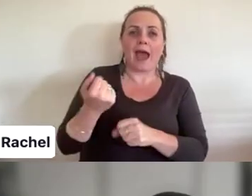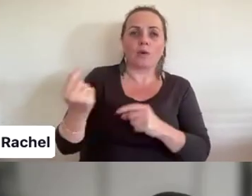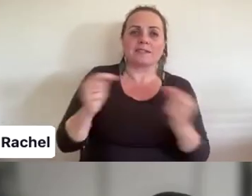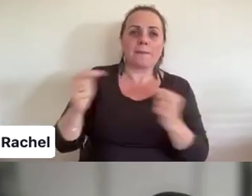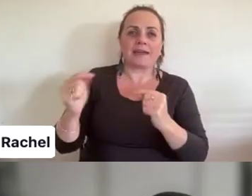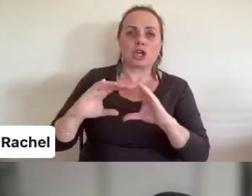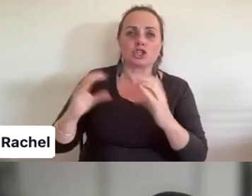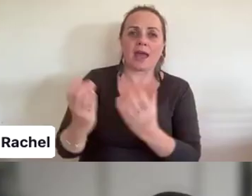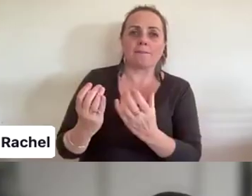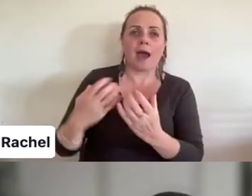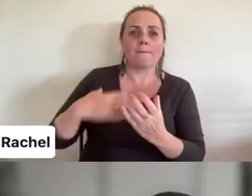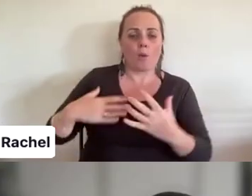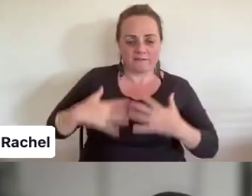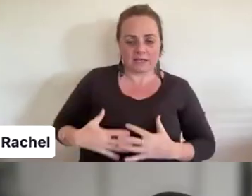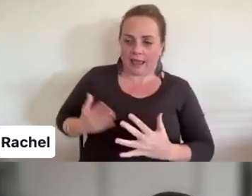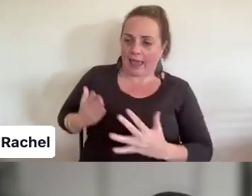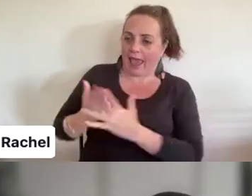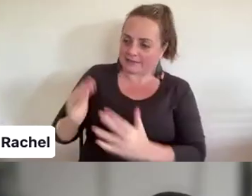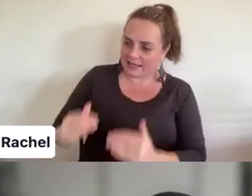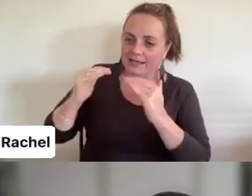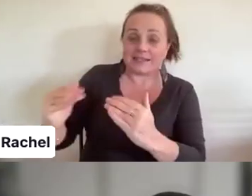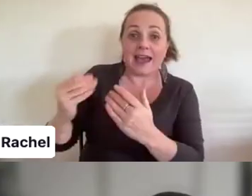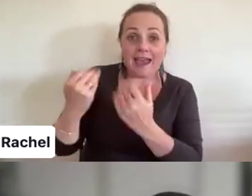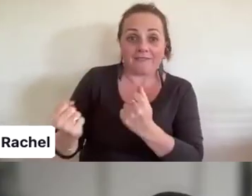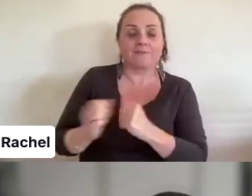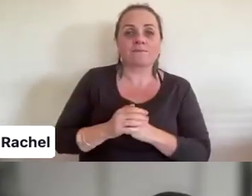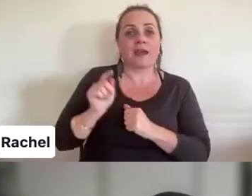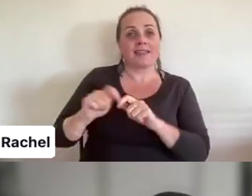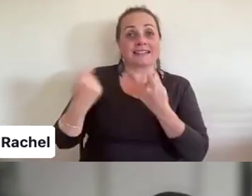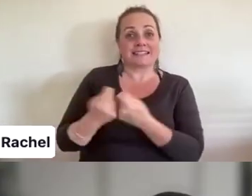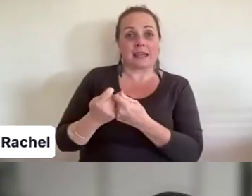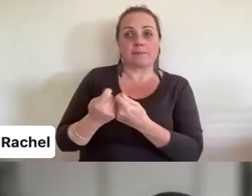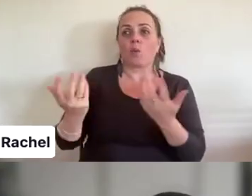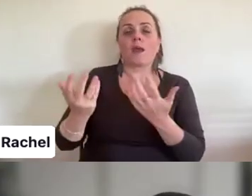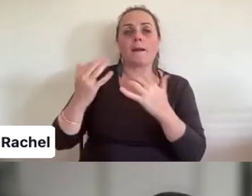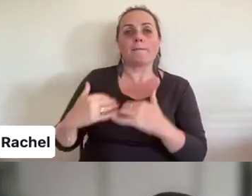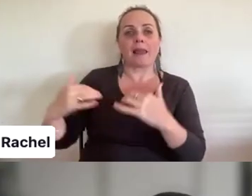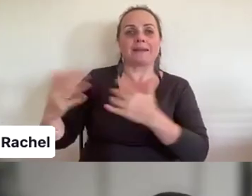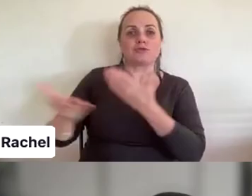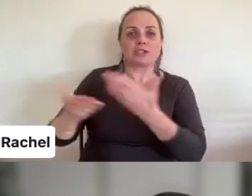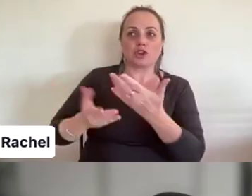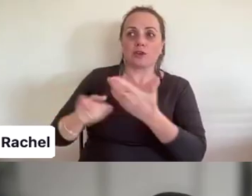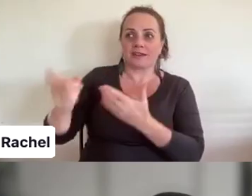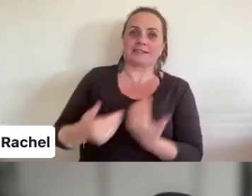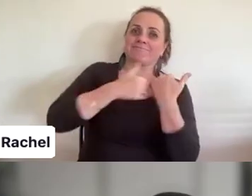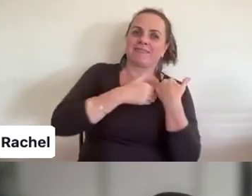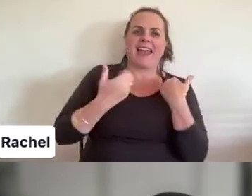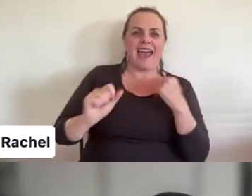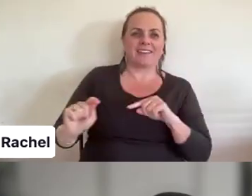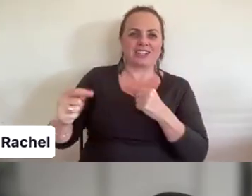accessible. The team down at Parliamentary Service had a challenge put to them what would happen if